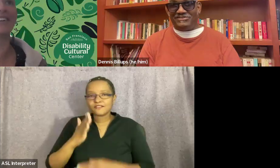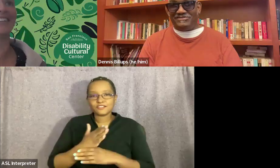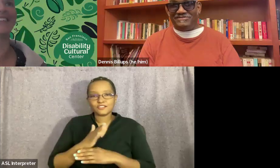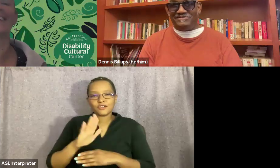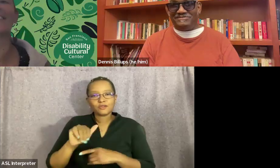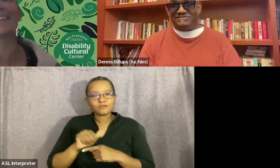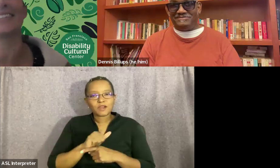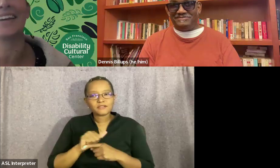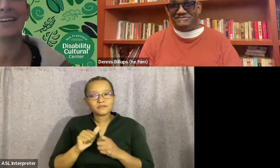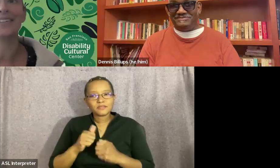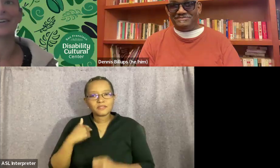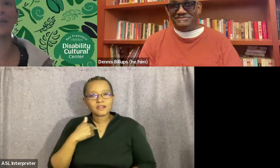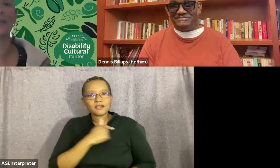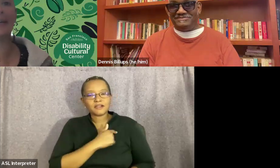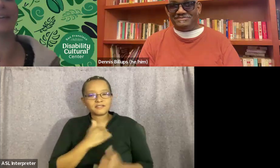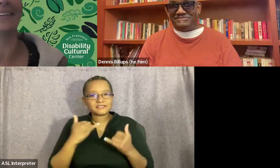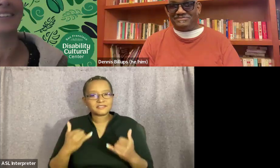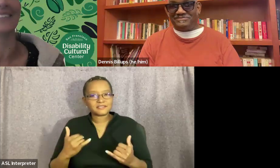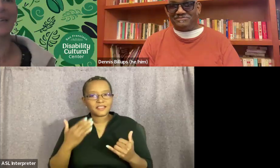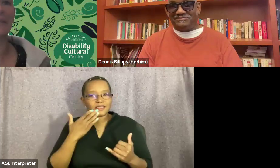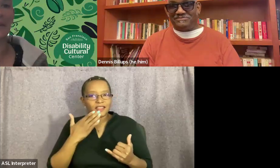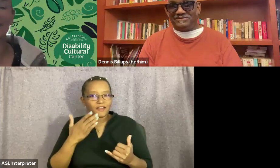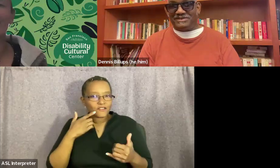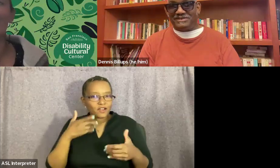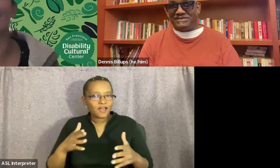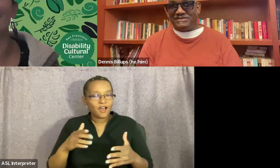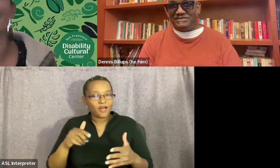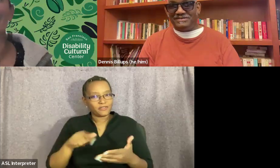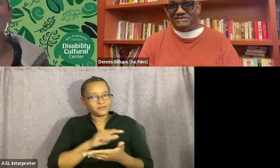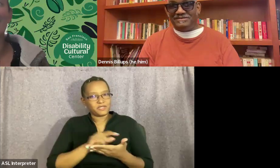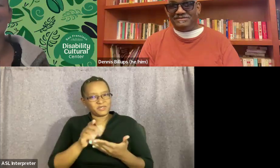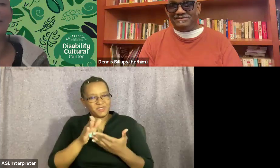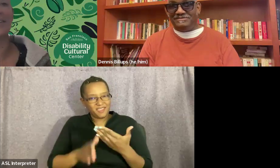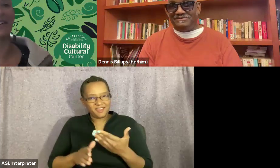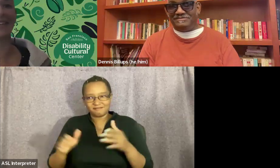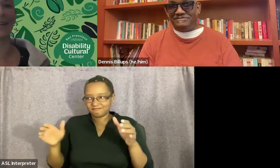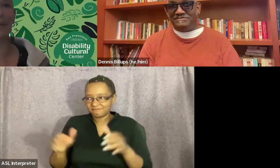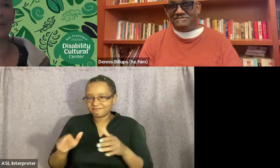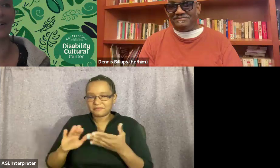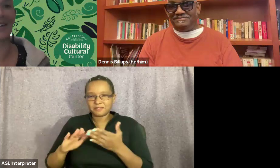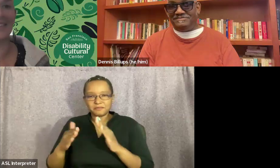for allowing us to end our week in community and thank you for sharing a little bit about your